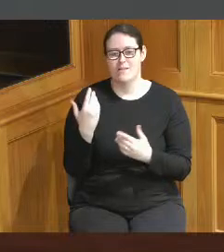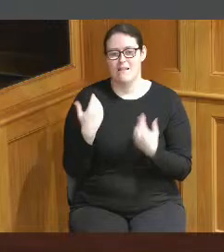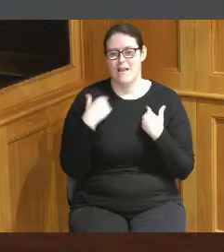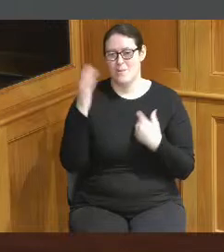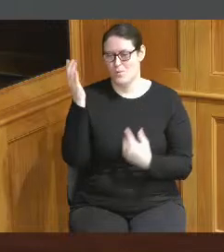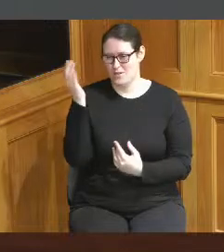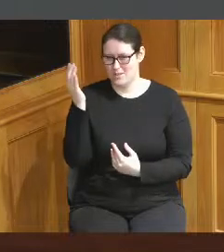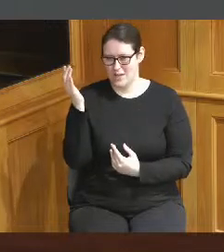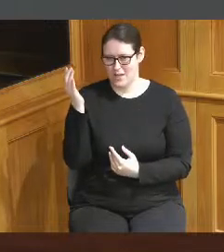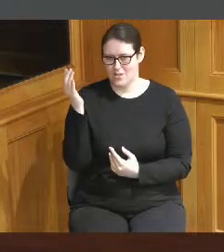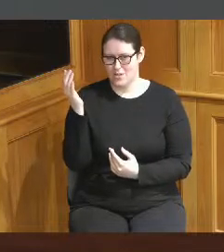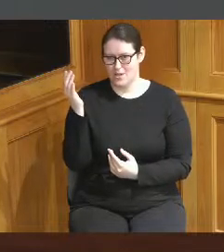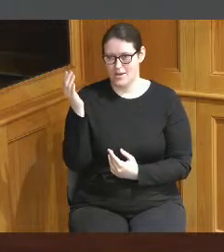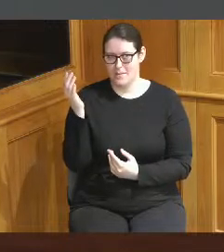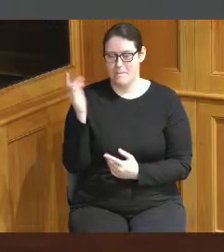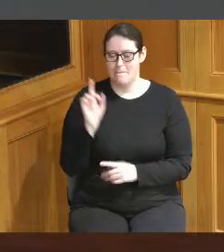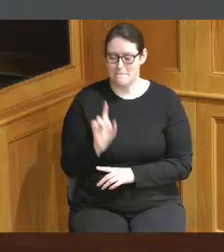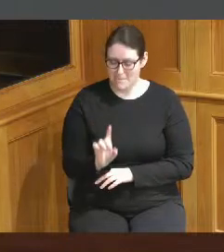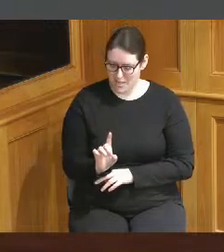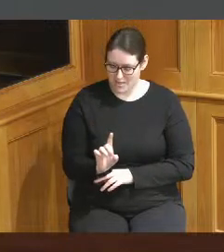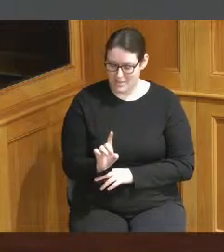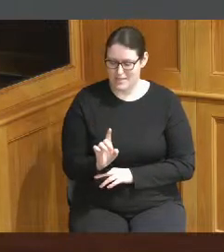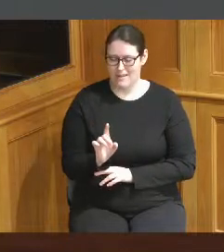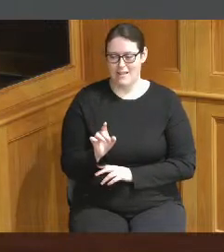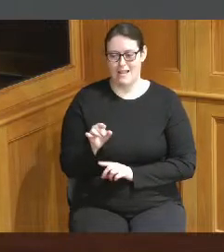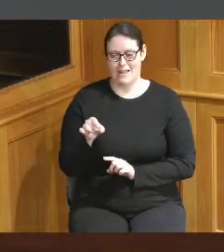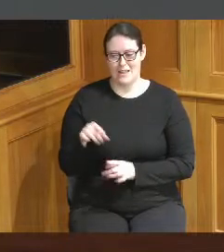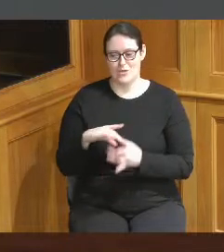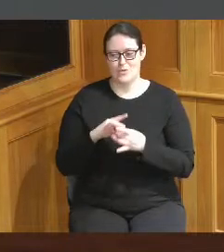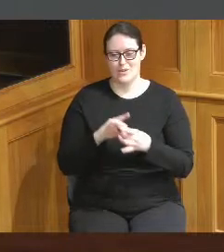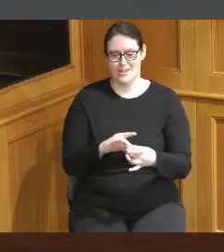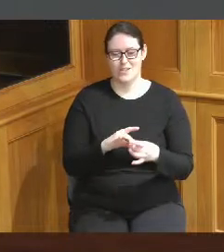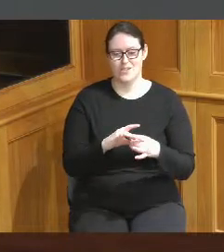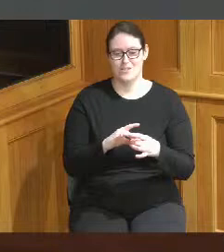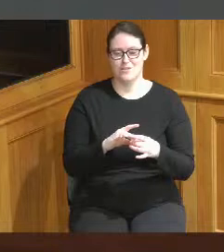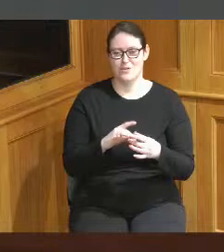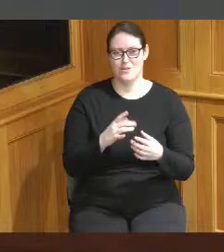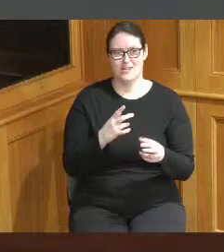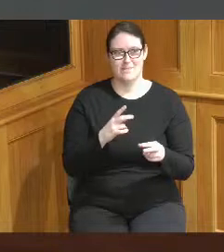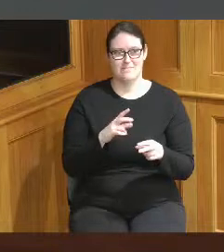had to have has to have a ramp now and he and I work together on that but then they come back